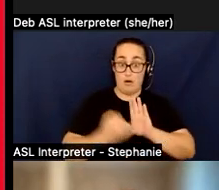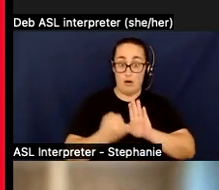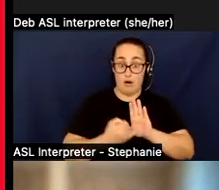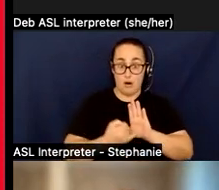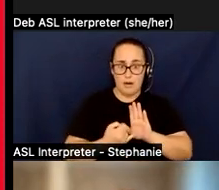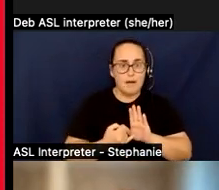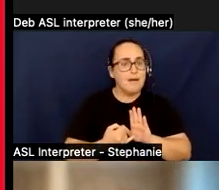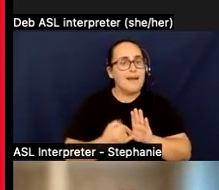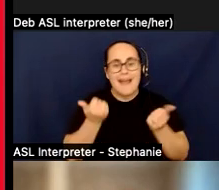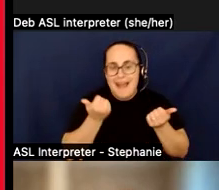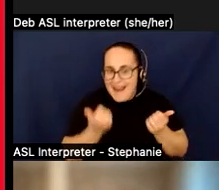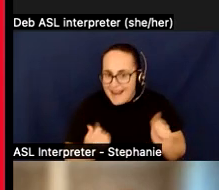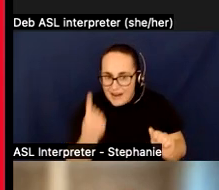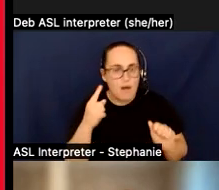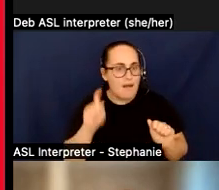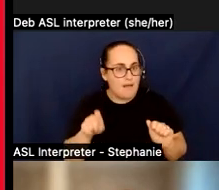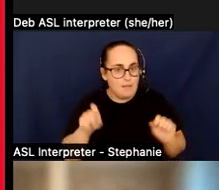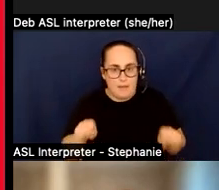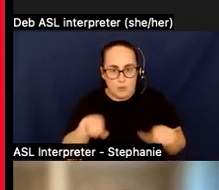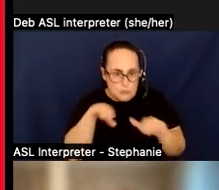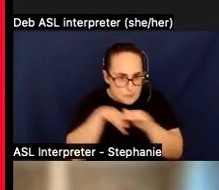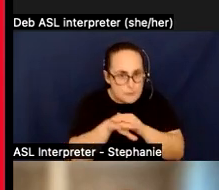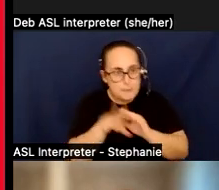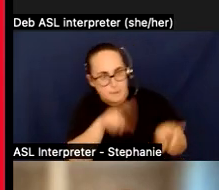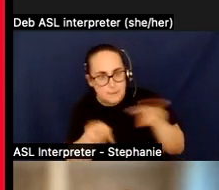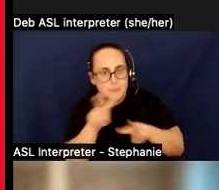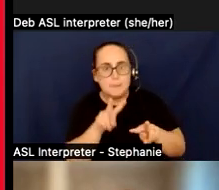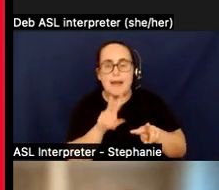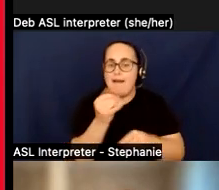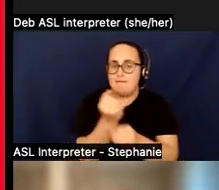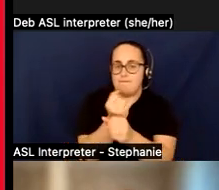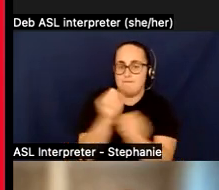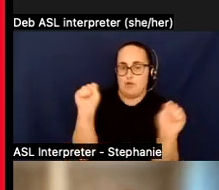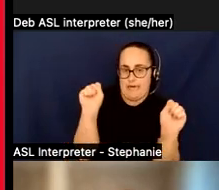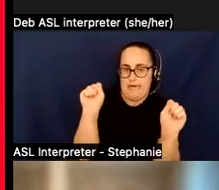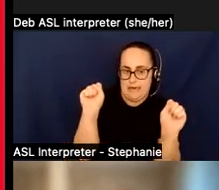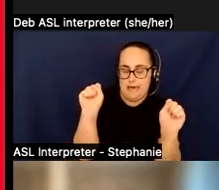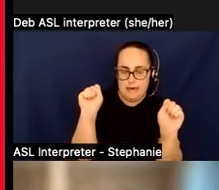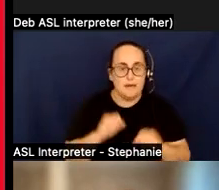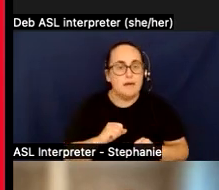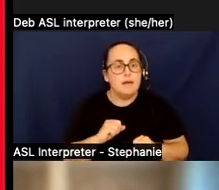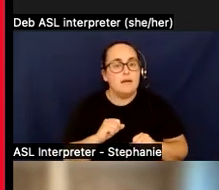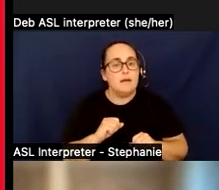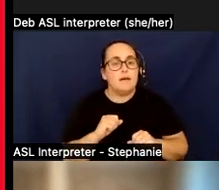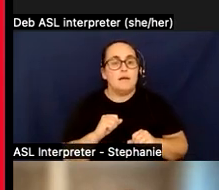in any venue that has a paid entry. And the artwork must be safe for public interaction,